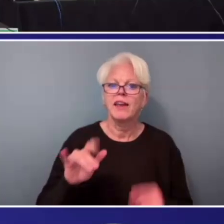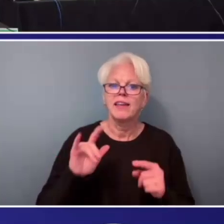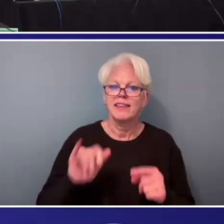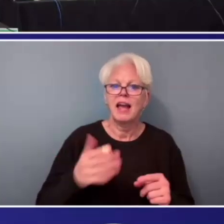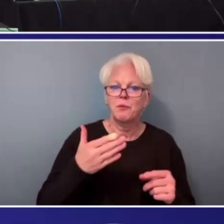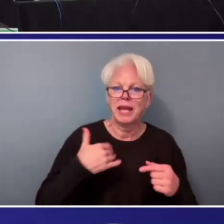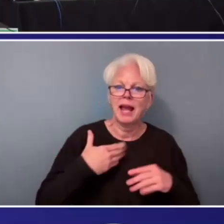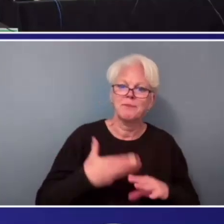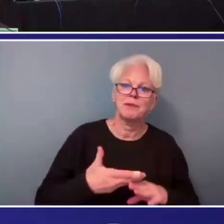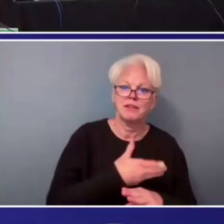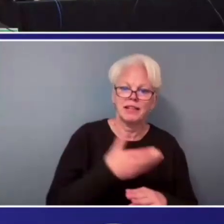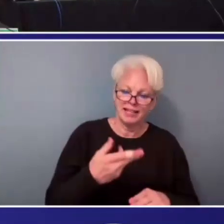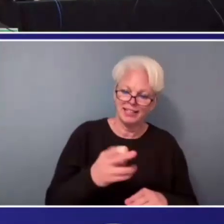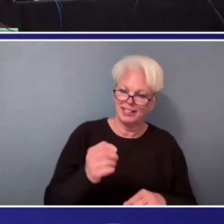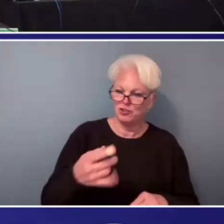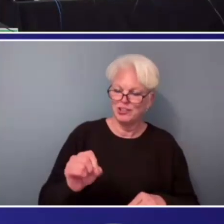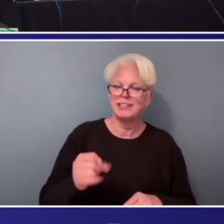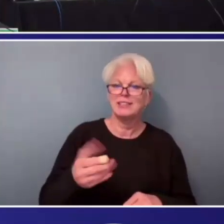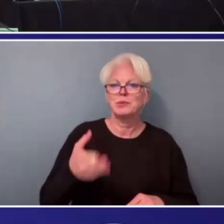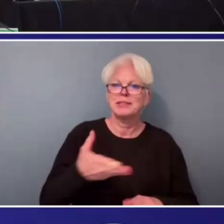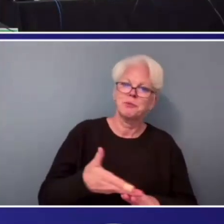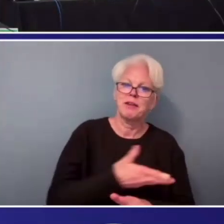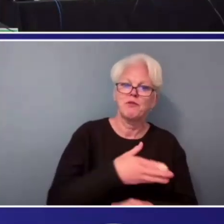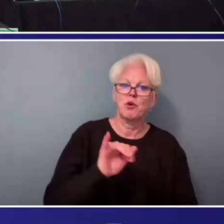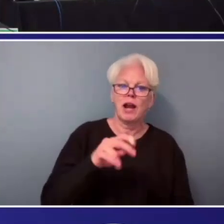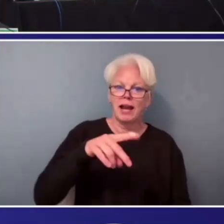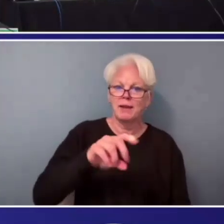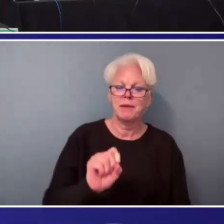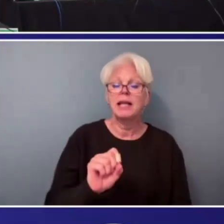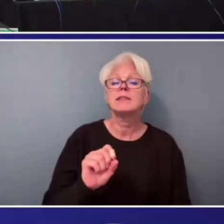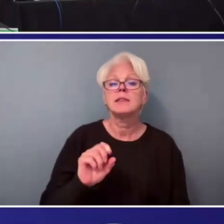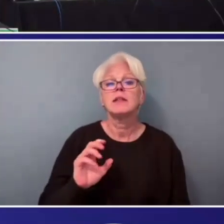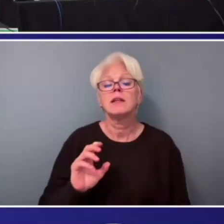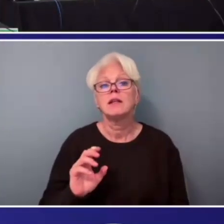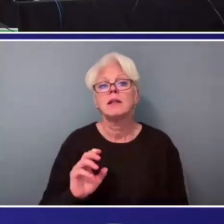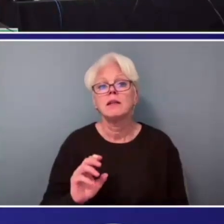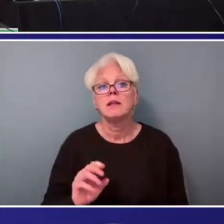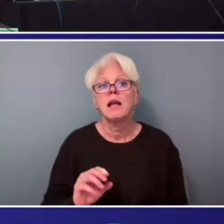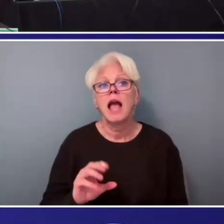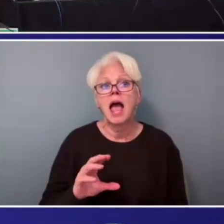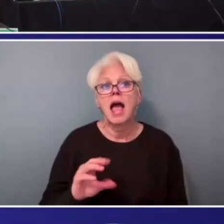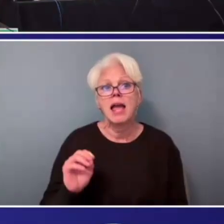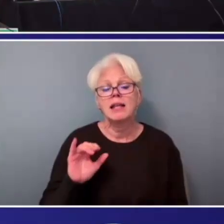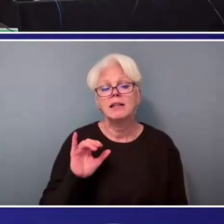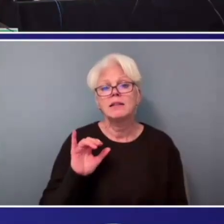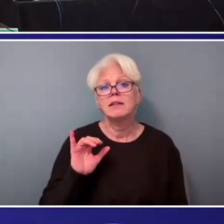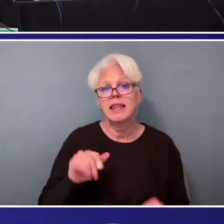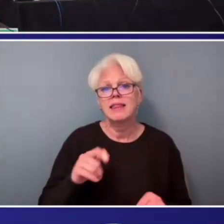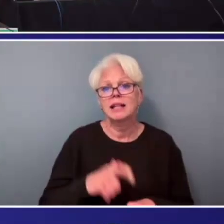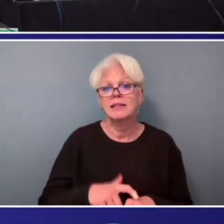And at the time that this was -- this, this particular regulation in 668.2